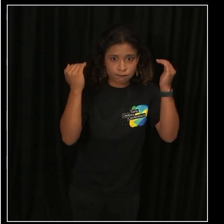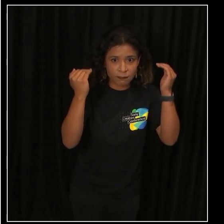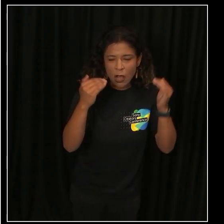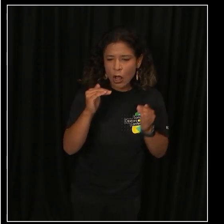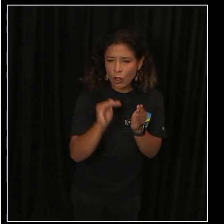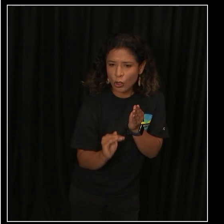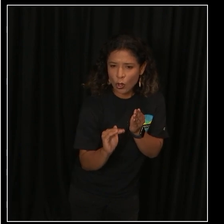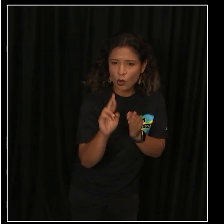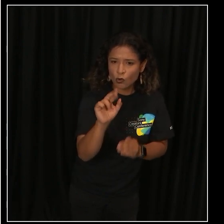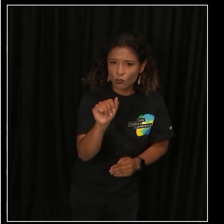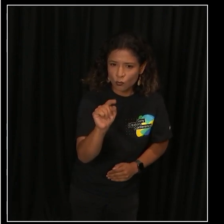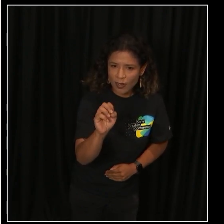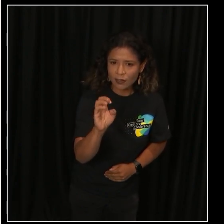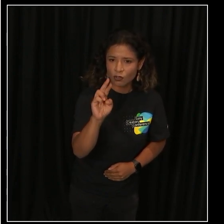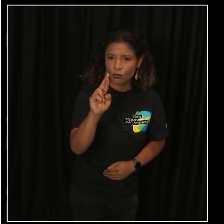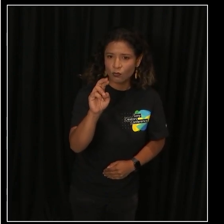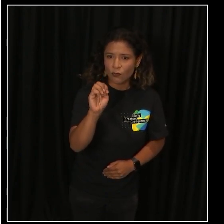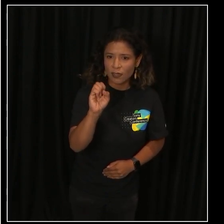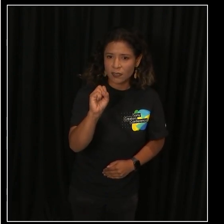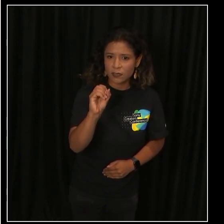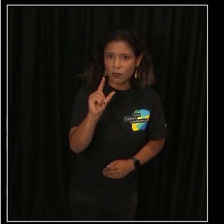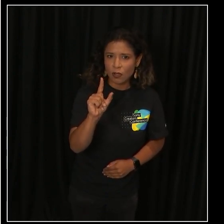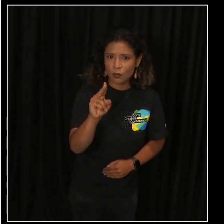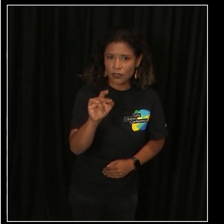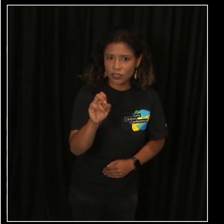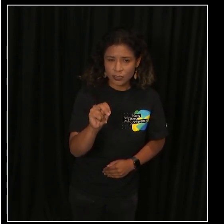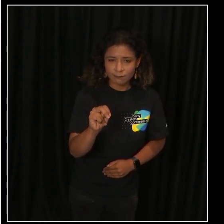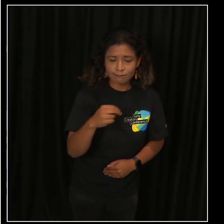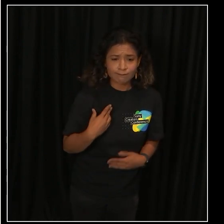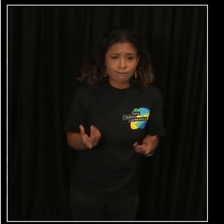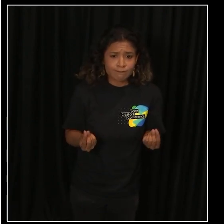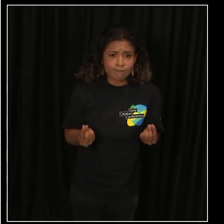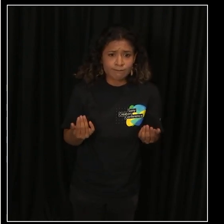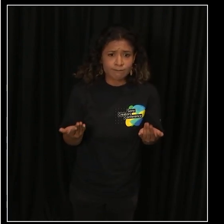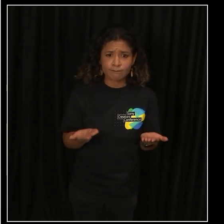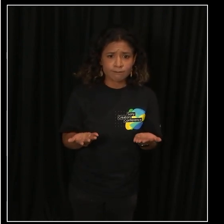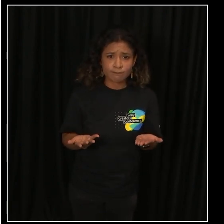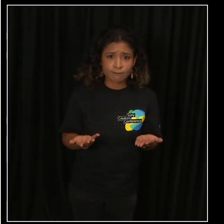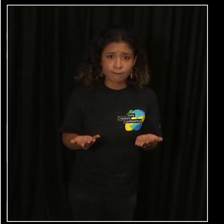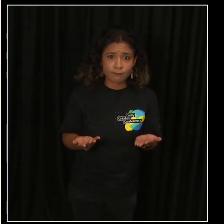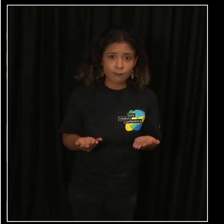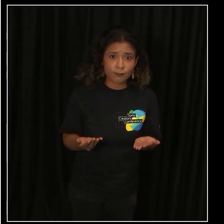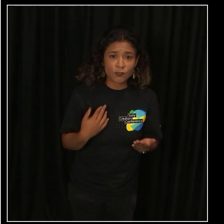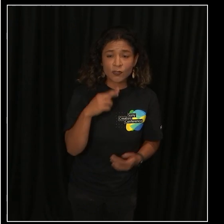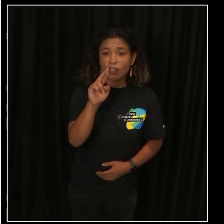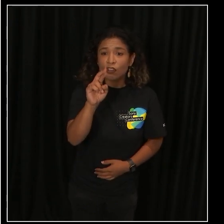This is why the reproduction function is used. This function render at 60 Hz